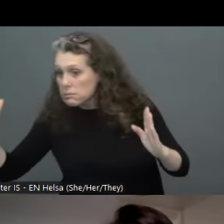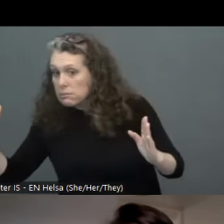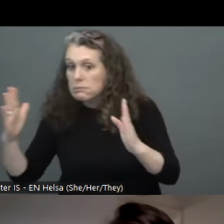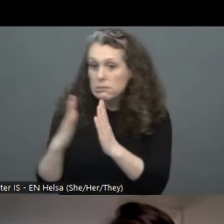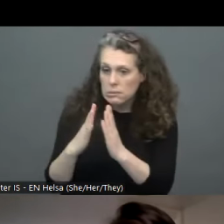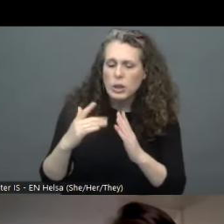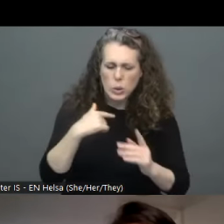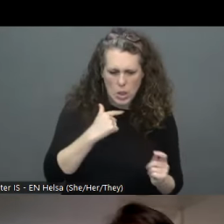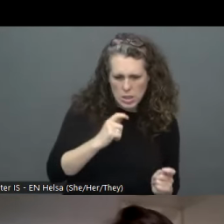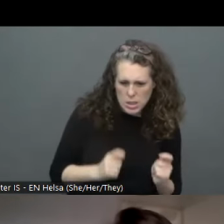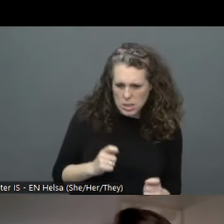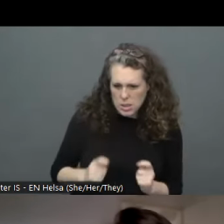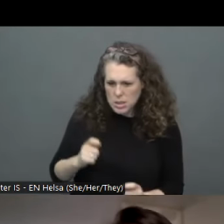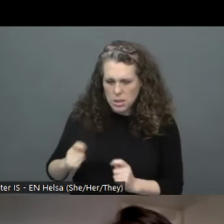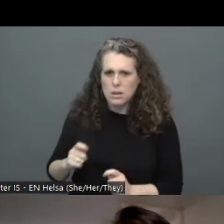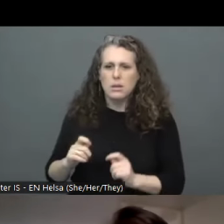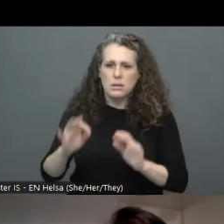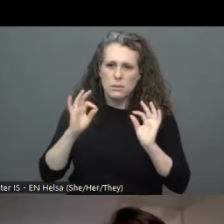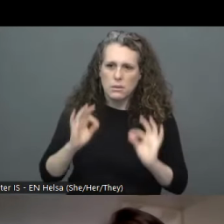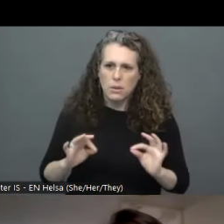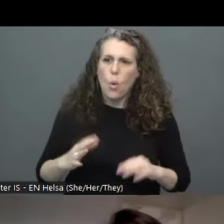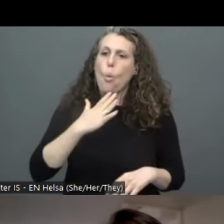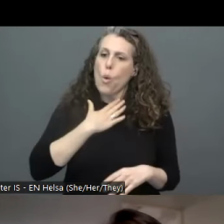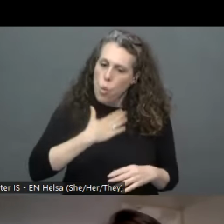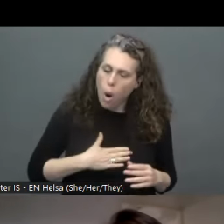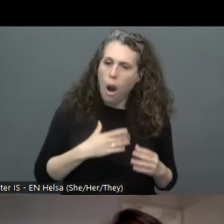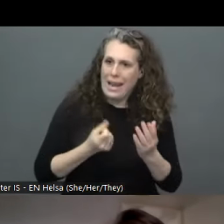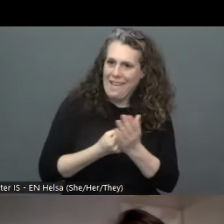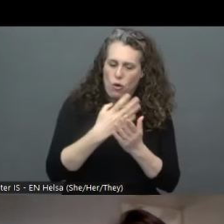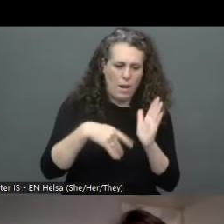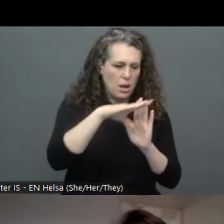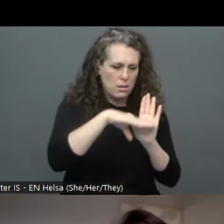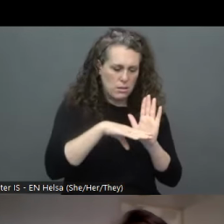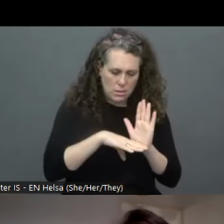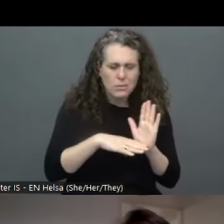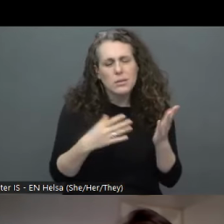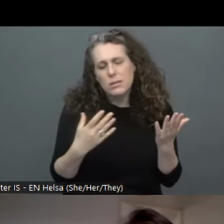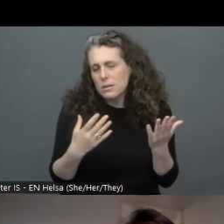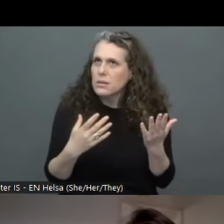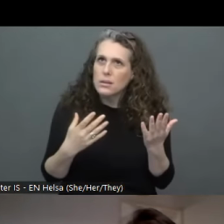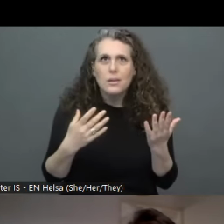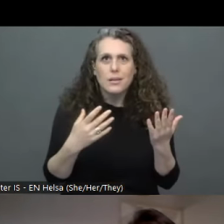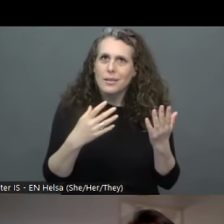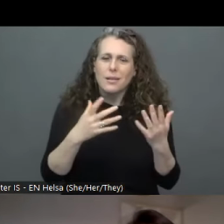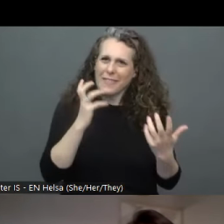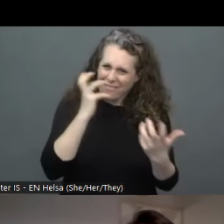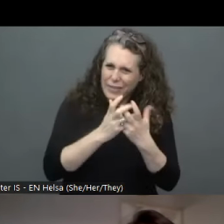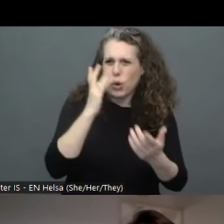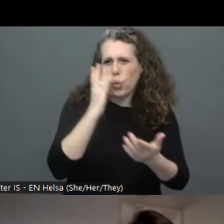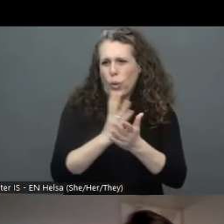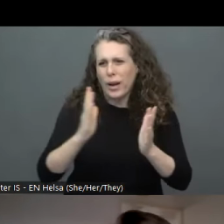to keep it practical, recognizing how trainings are often delivered in the humanitarian sector.